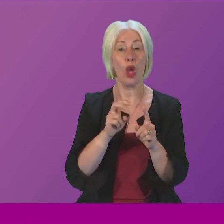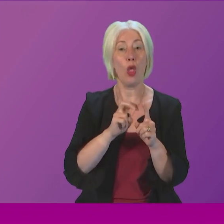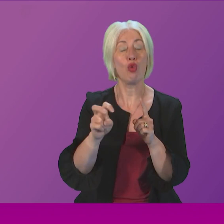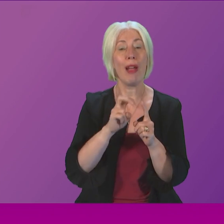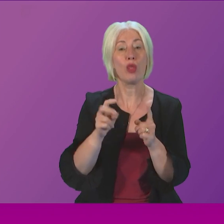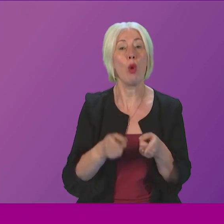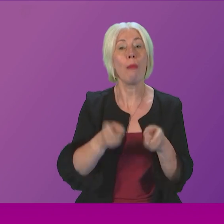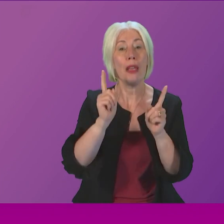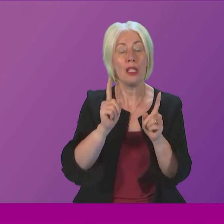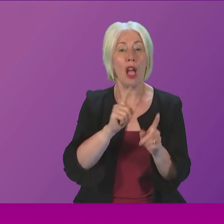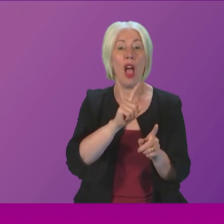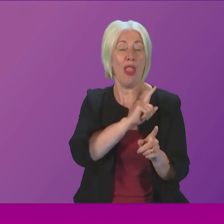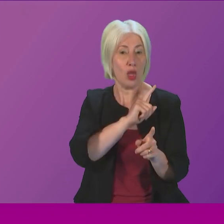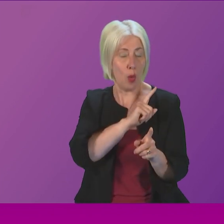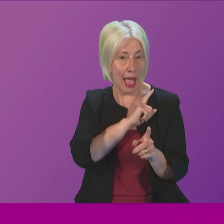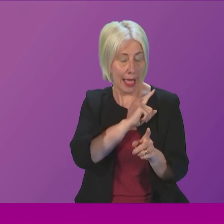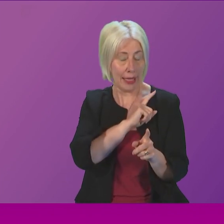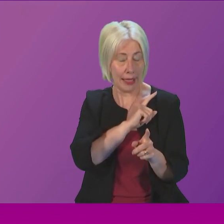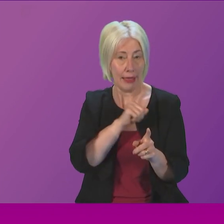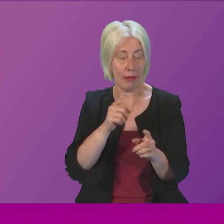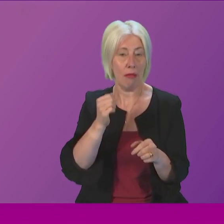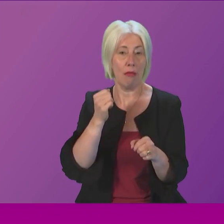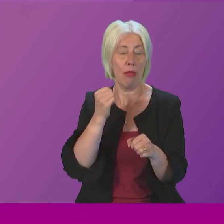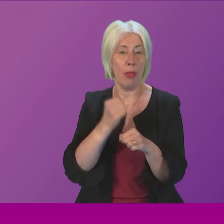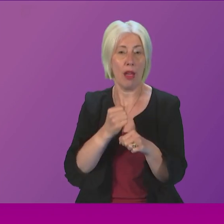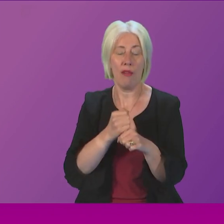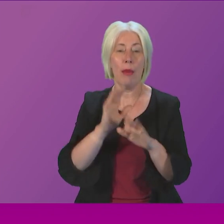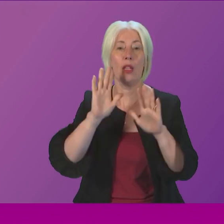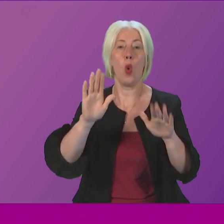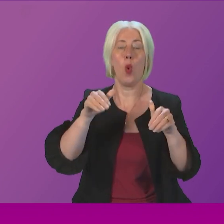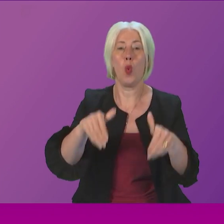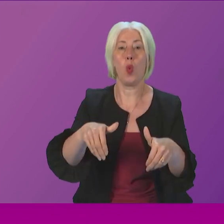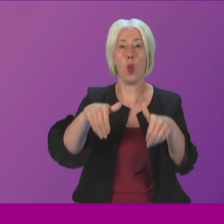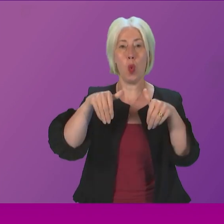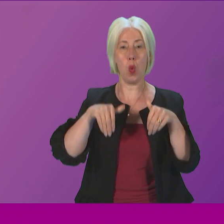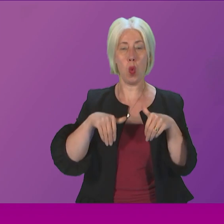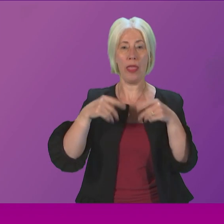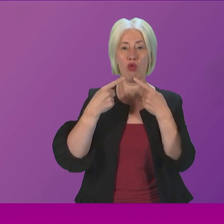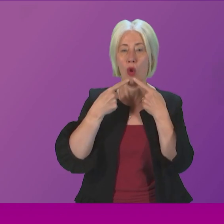why his Government took what was, as far as we are aware, the unprecedented step of withdrawing an announcement.